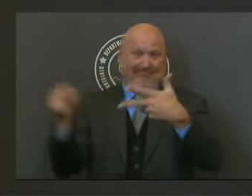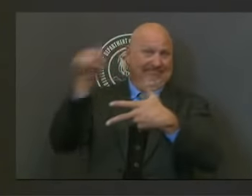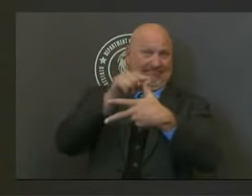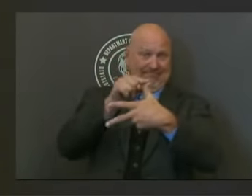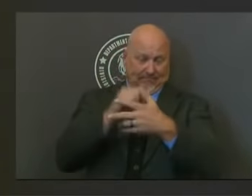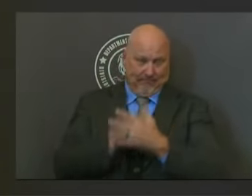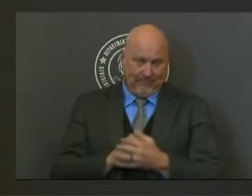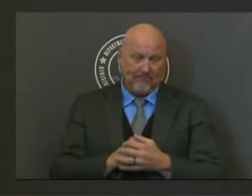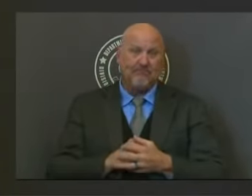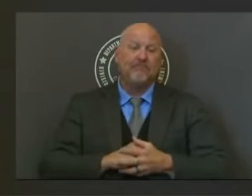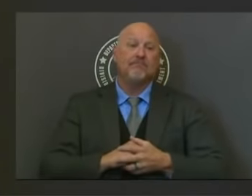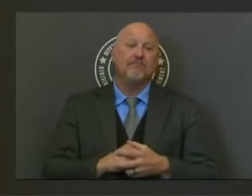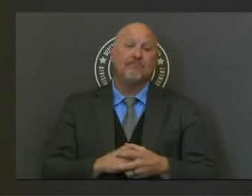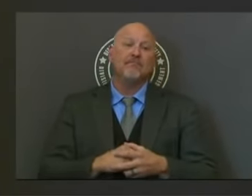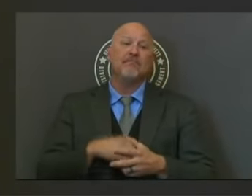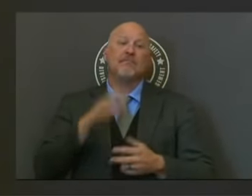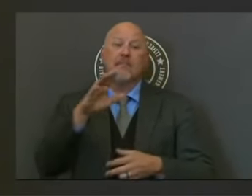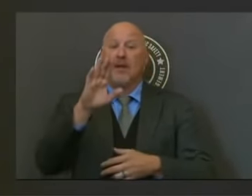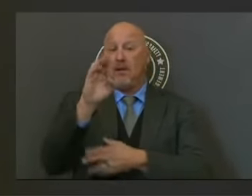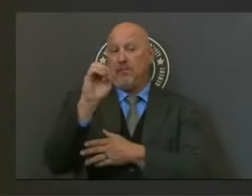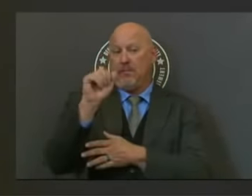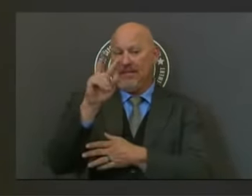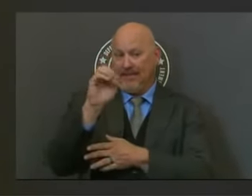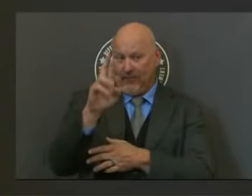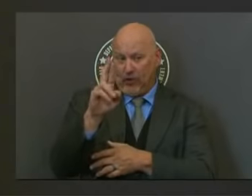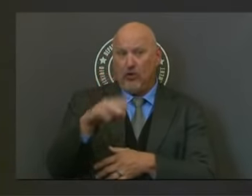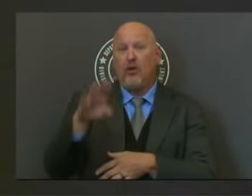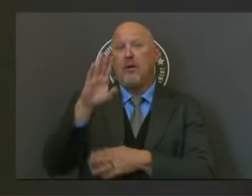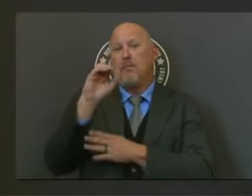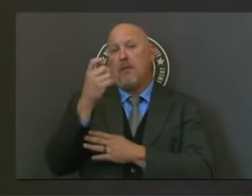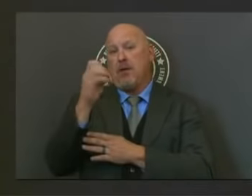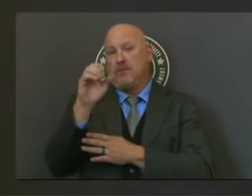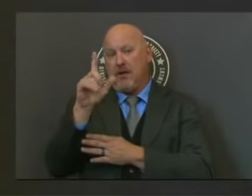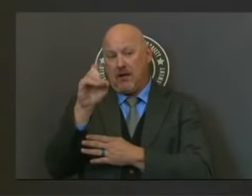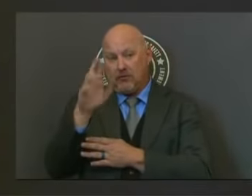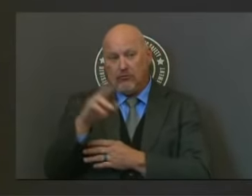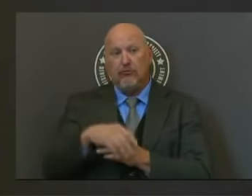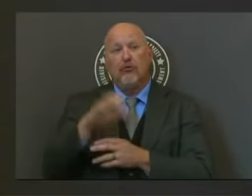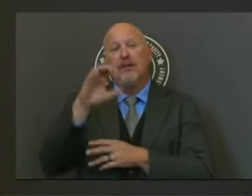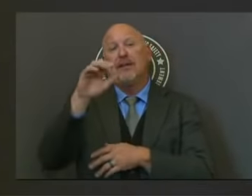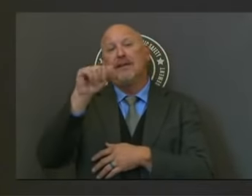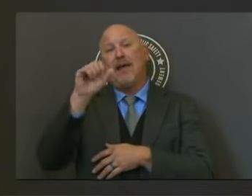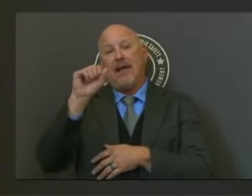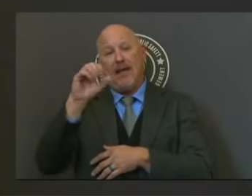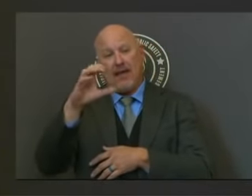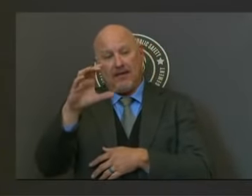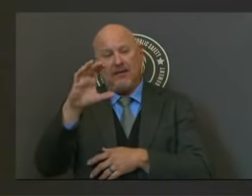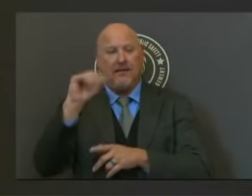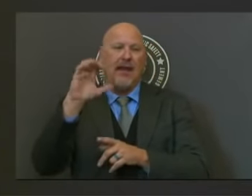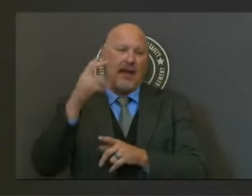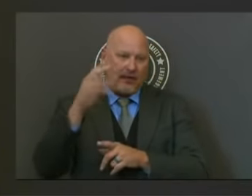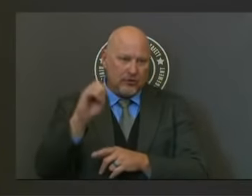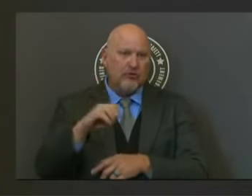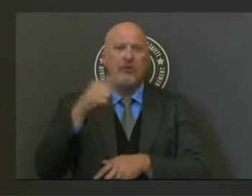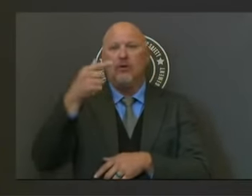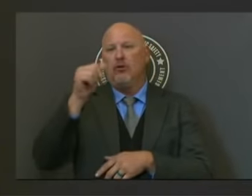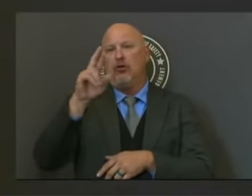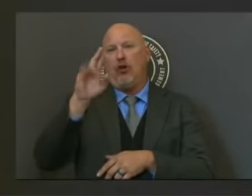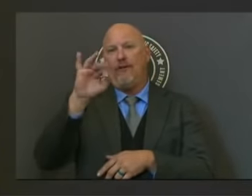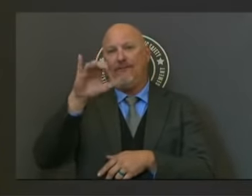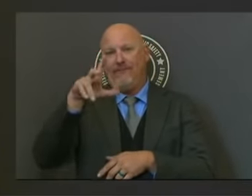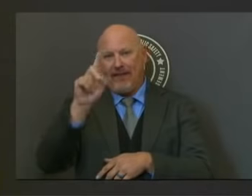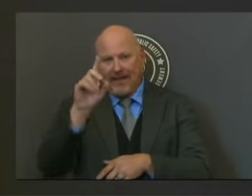Davis